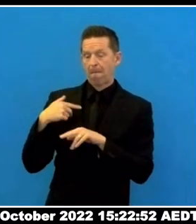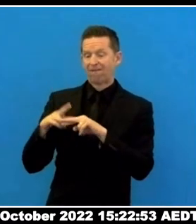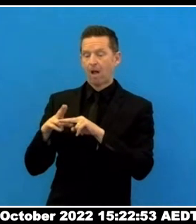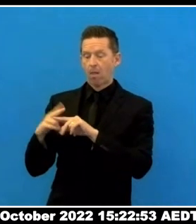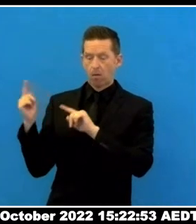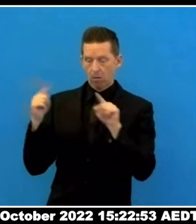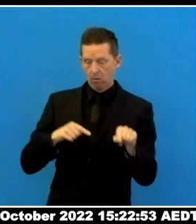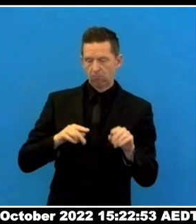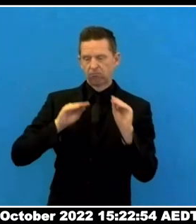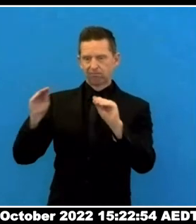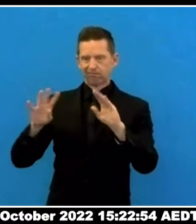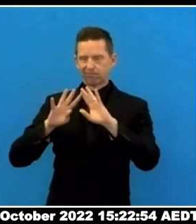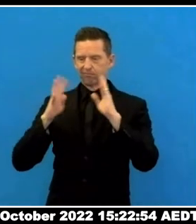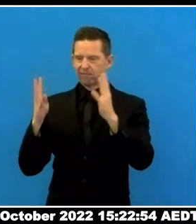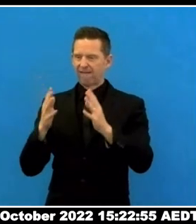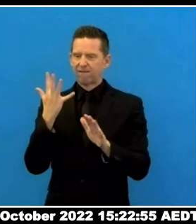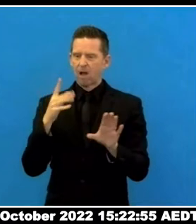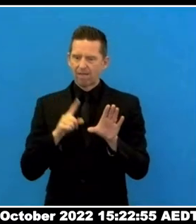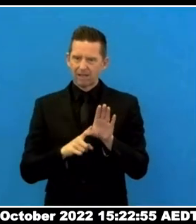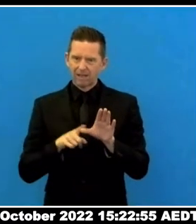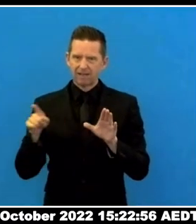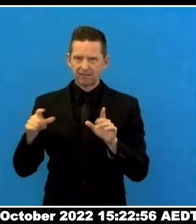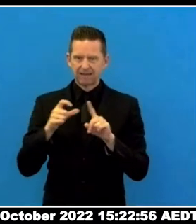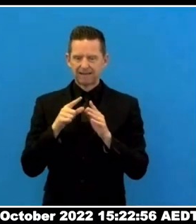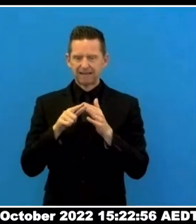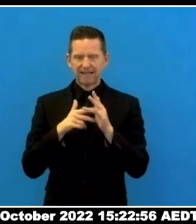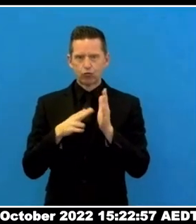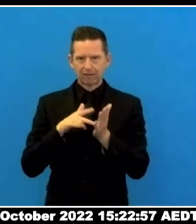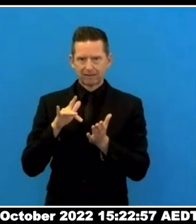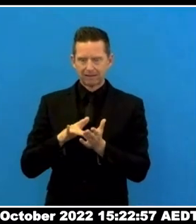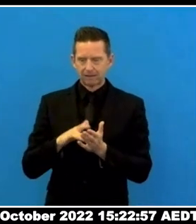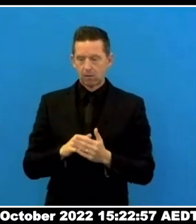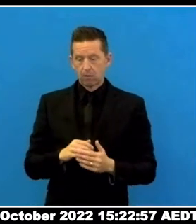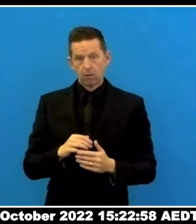The first four years, he wasn't sure whether he was alive or not